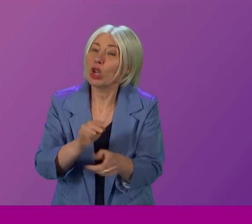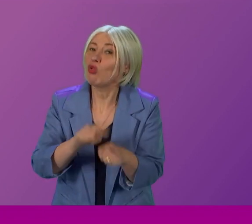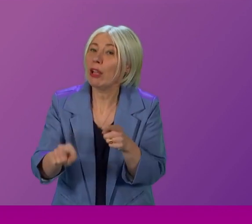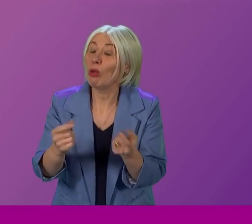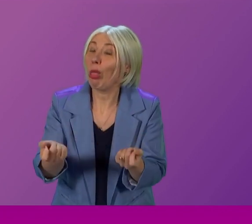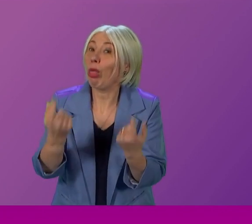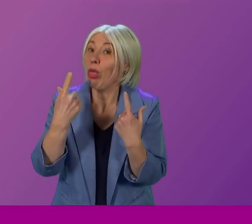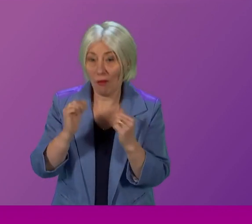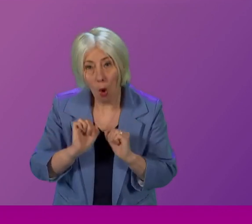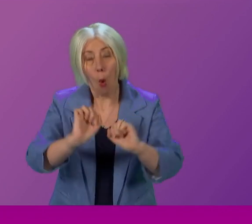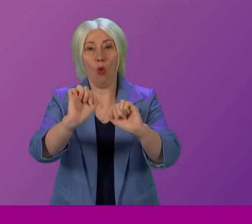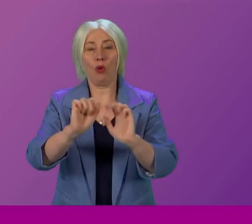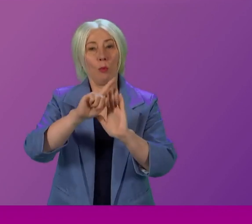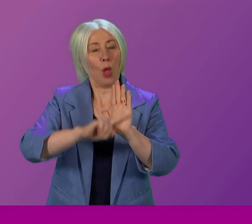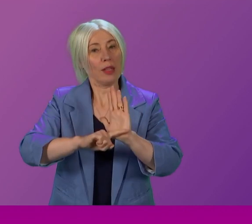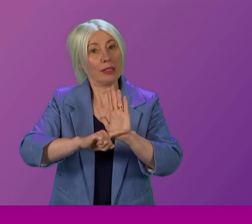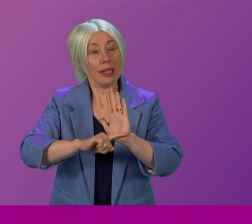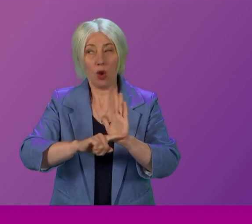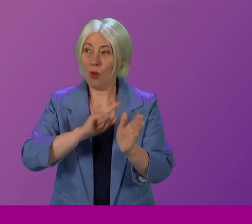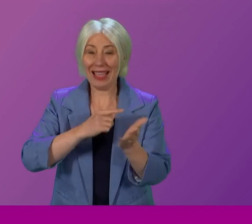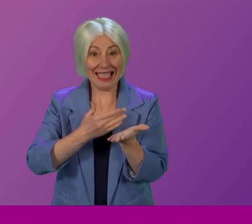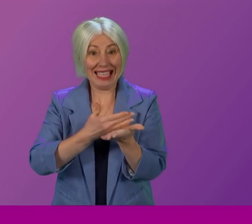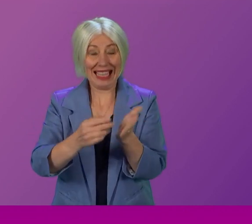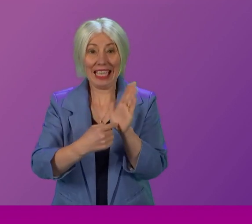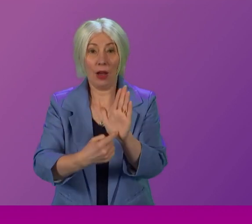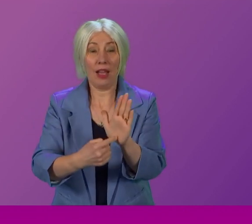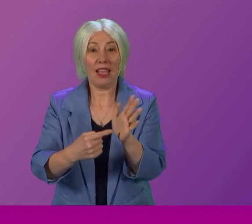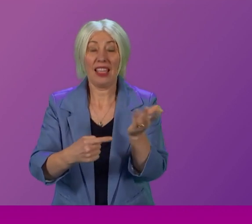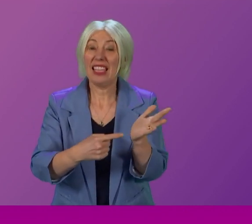of her own policy, because it is quite clear that Tiffany Scott—that dangerous